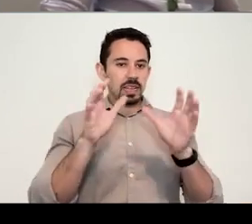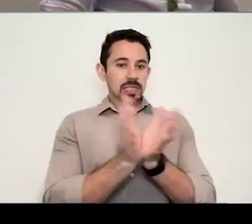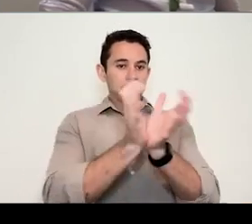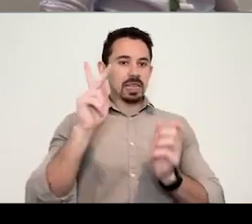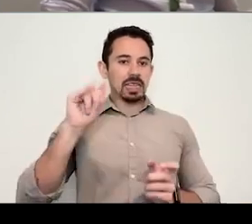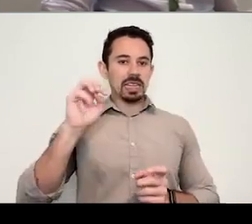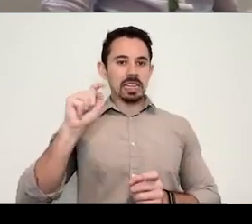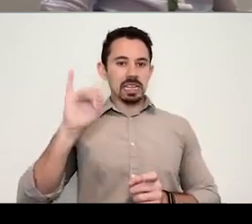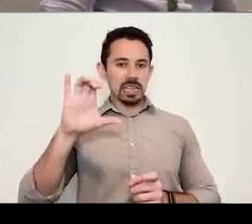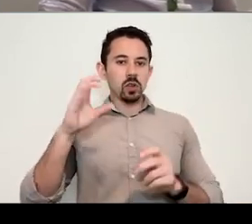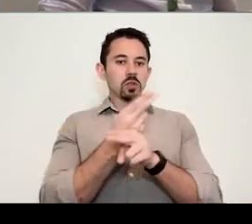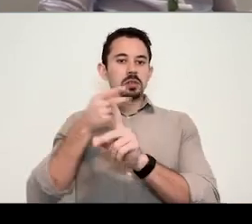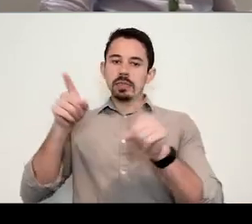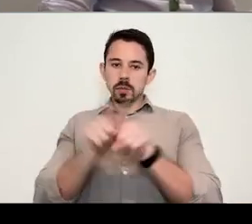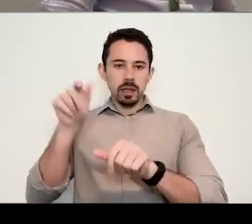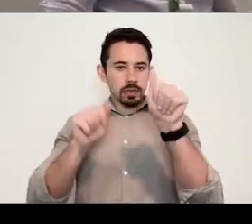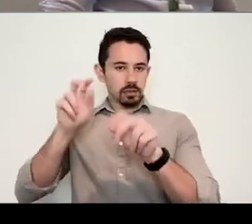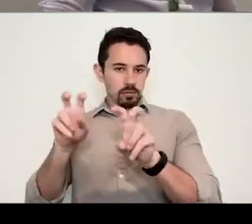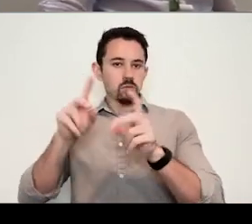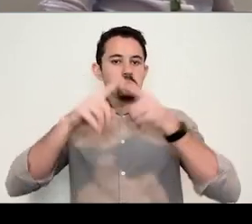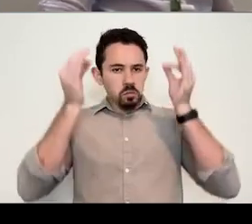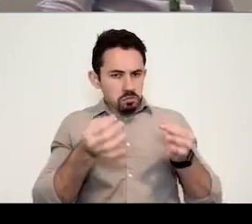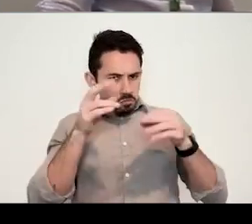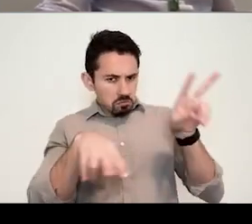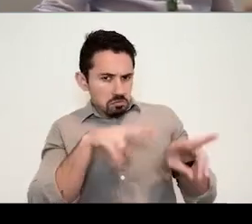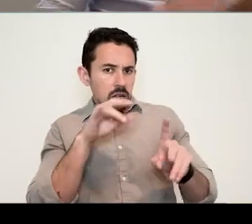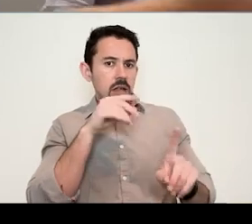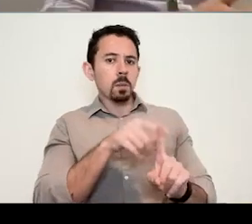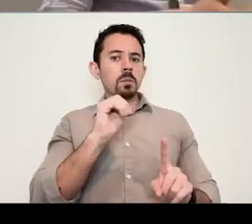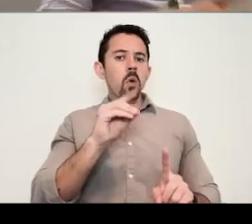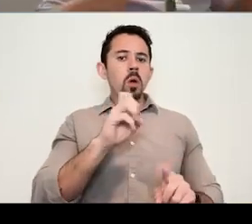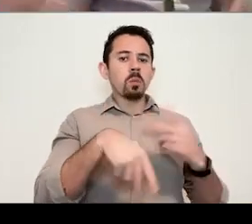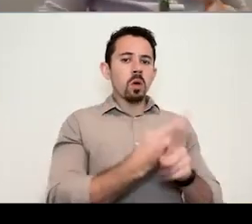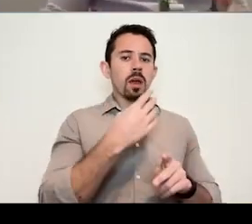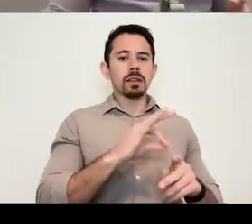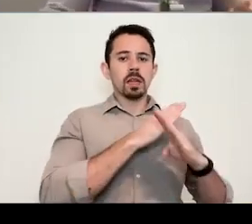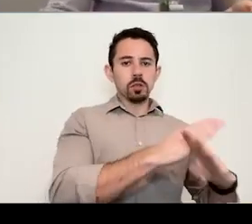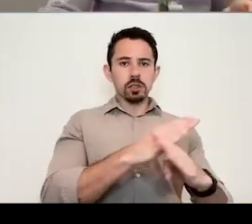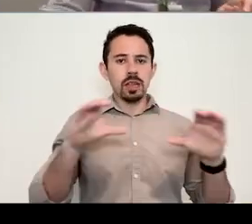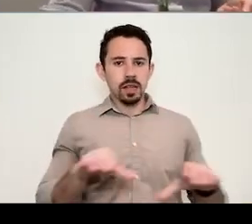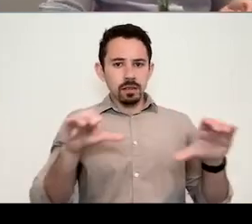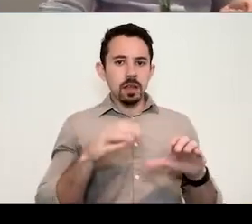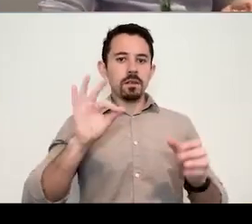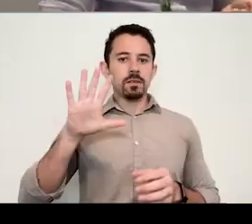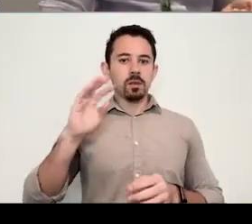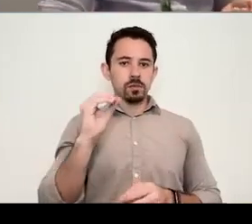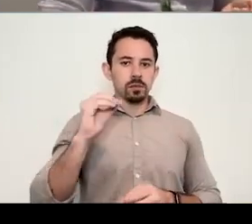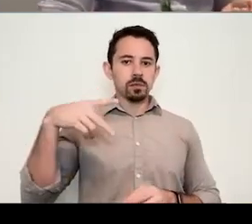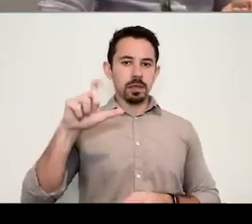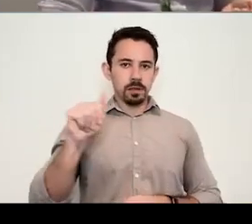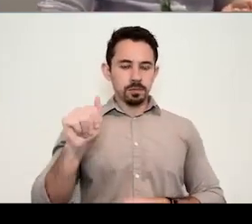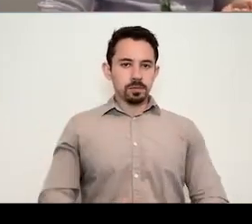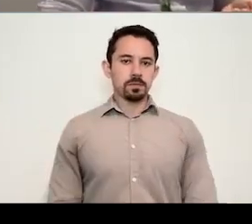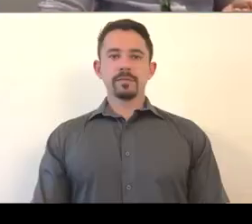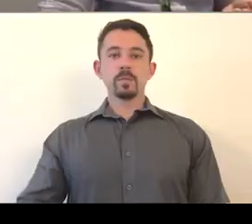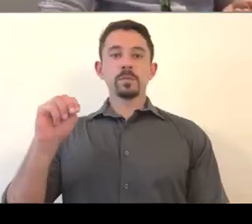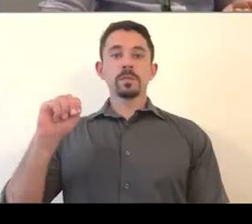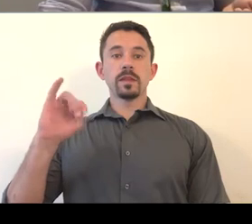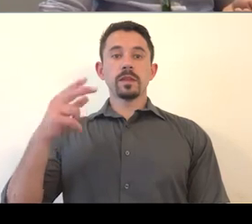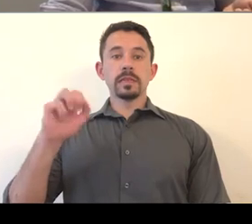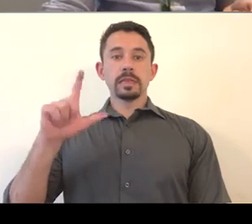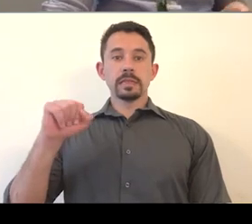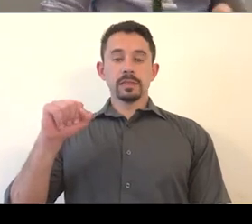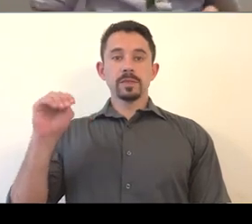using the same assay to determine the mode of inhibitory action of 54-O on PelA.